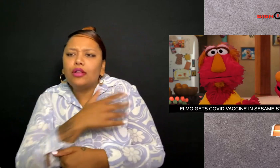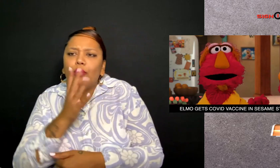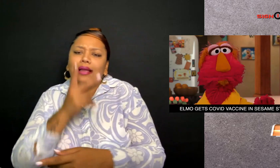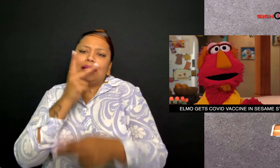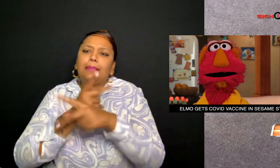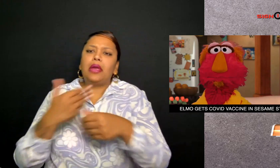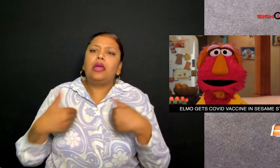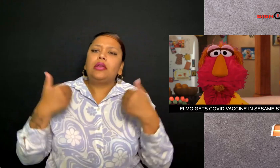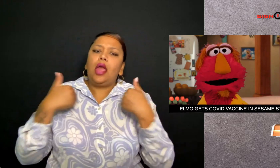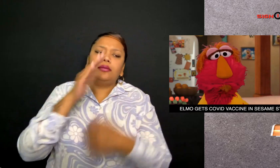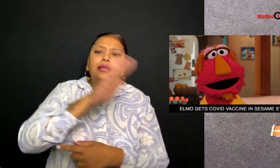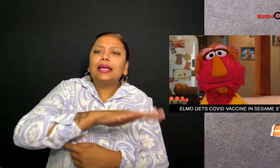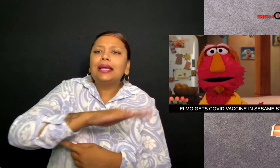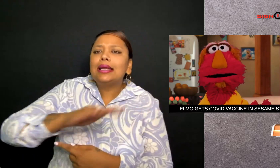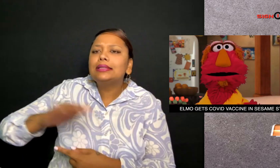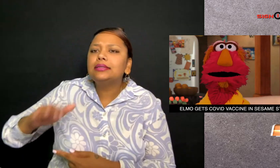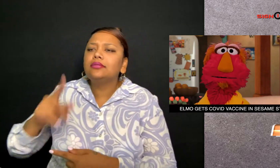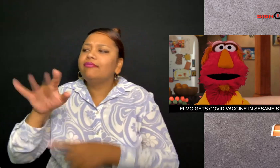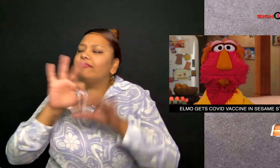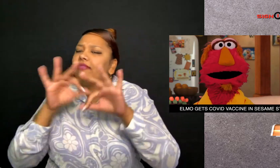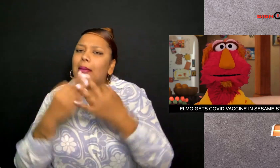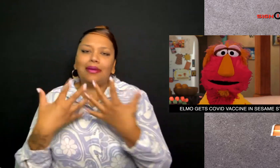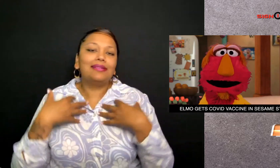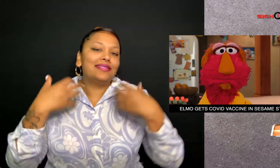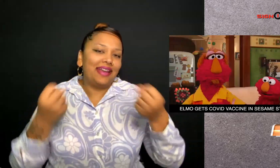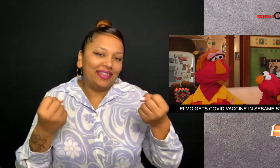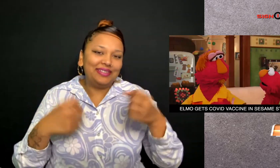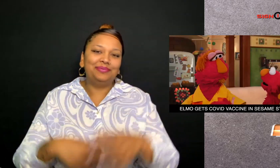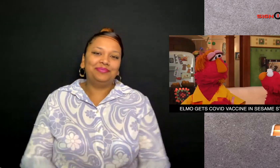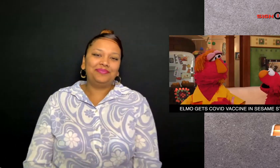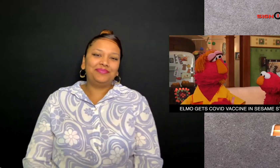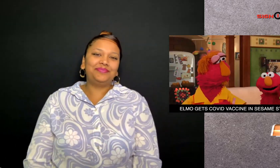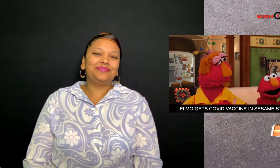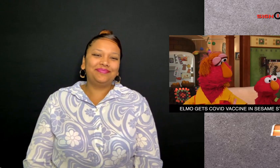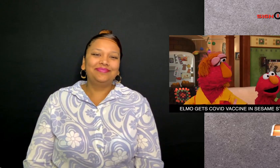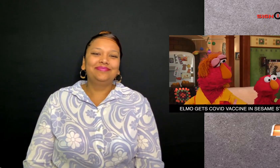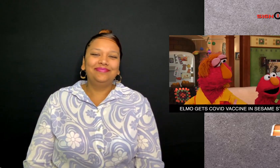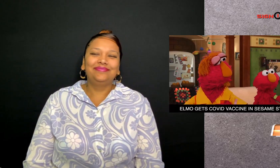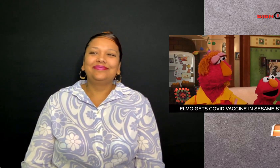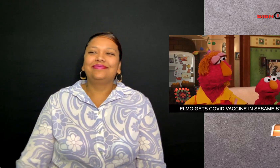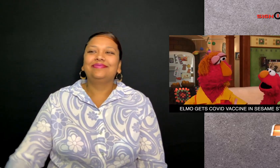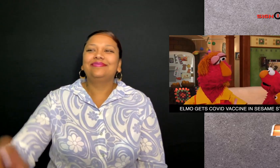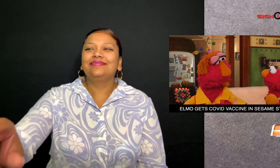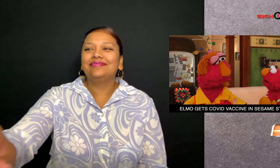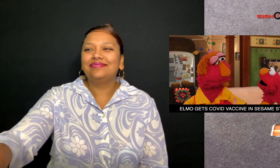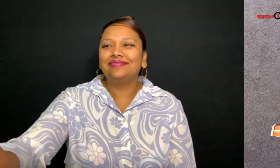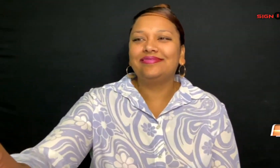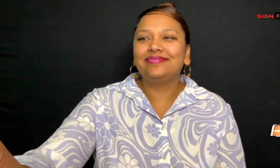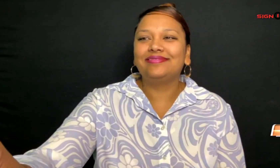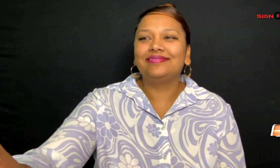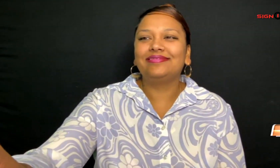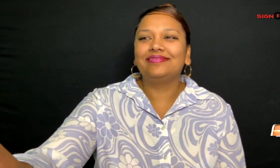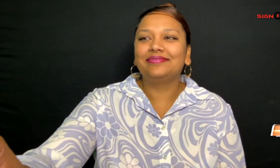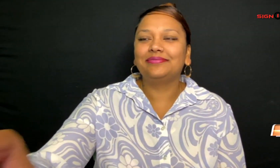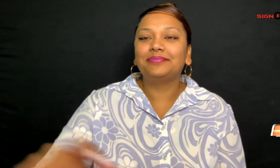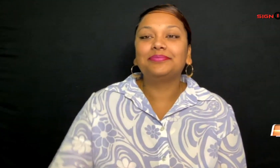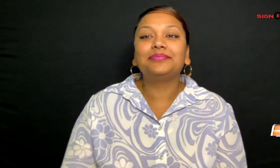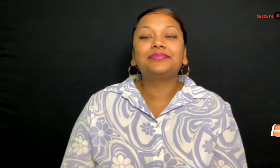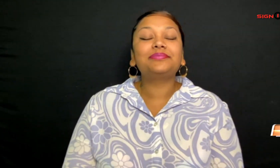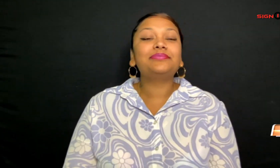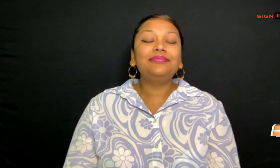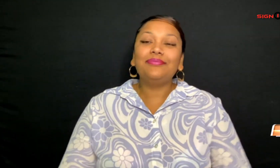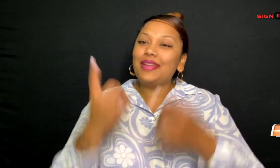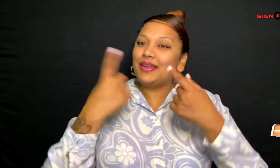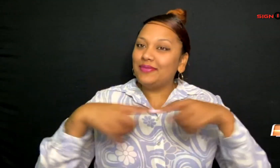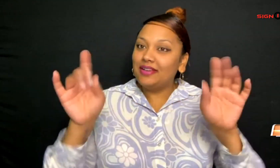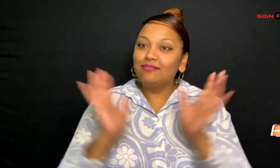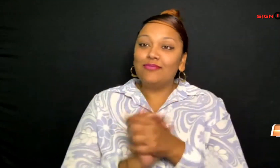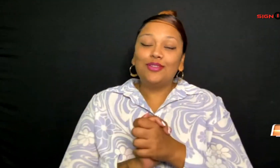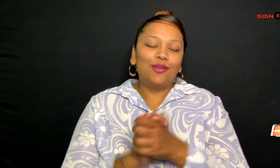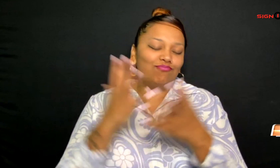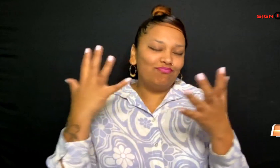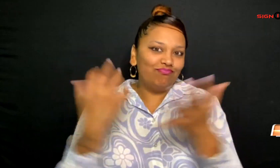about how the vaccines can keep young kids and their families healthy